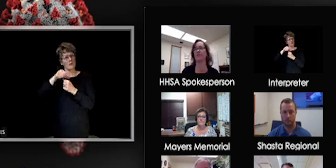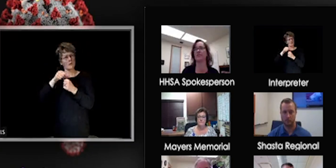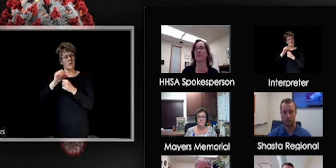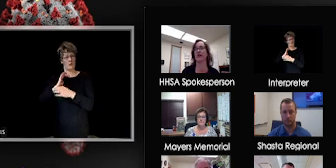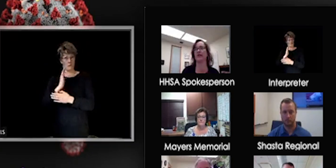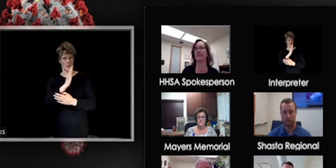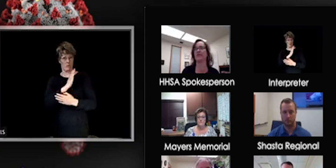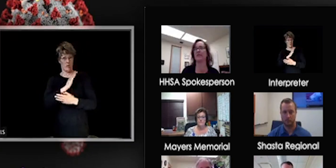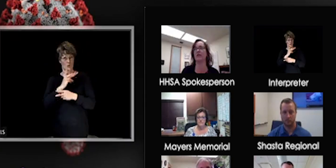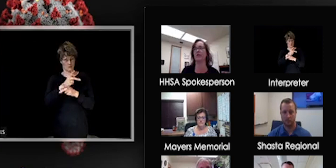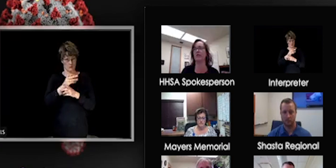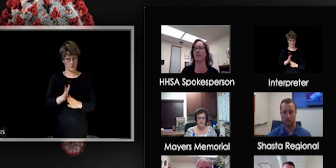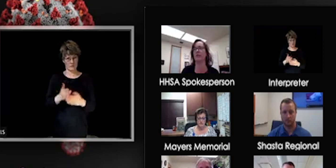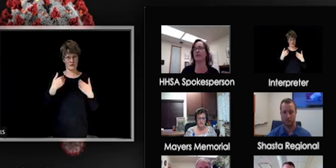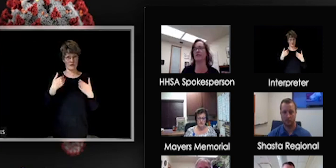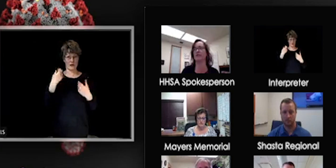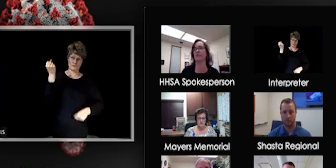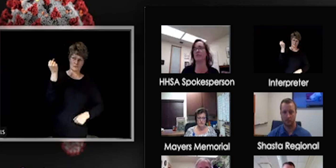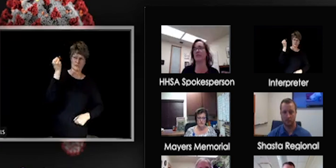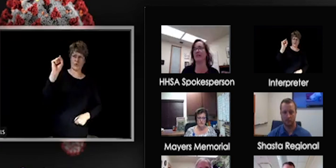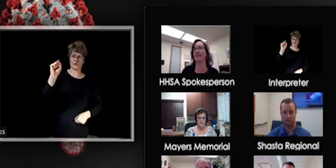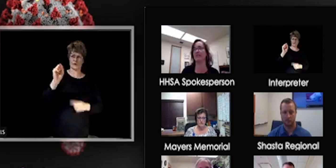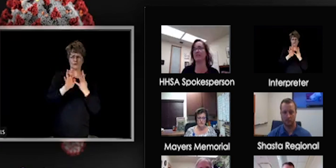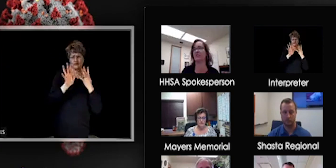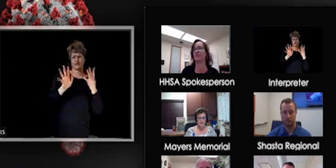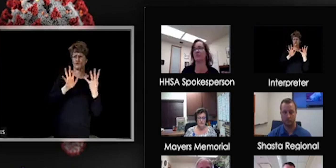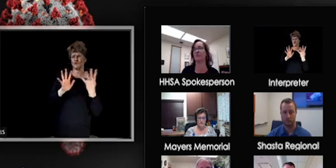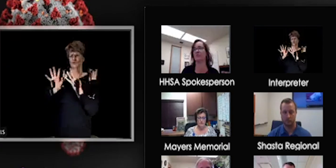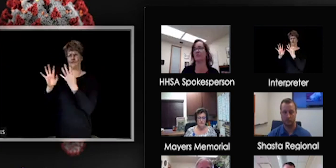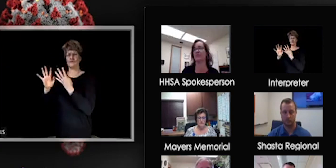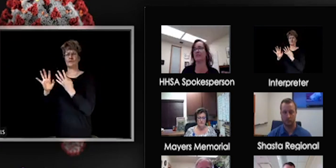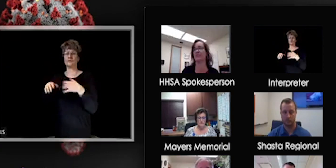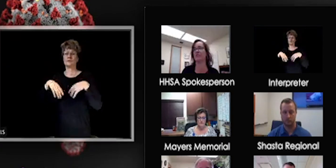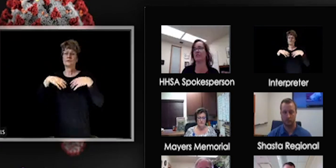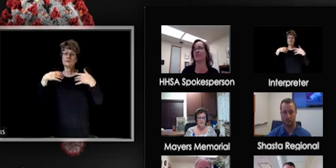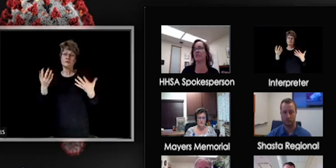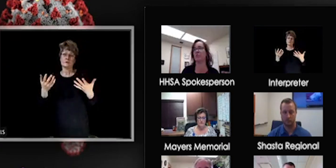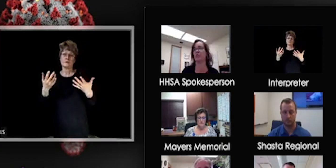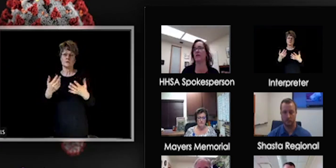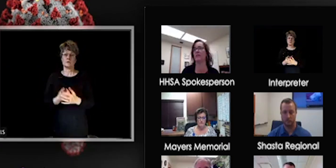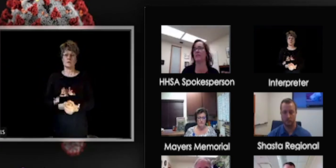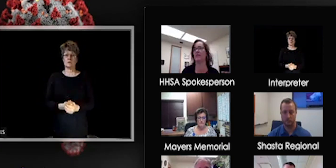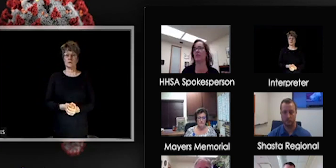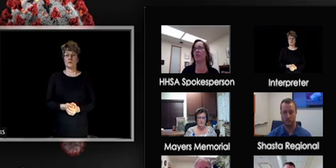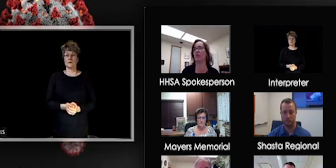additional ways for the public to communicate, such as recorded messages or a mic in the